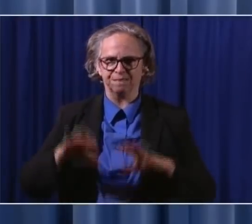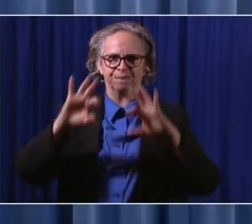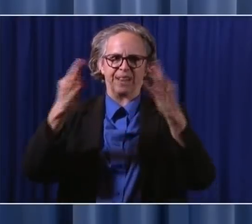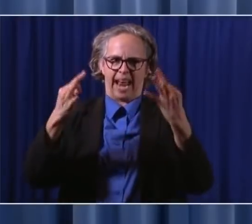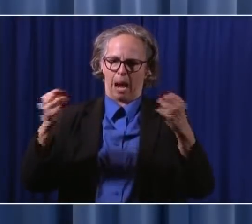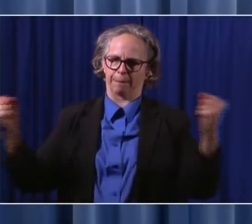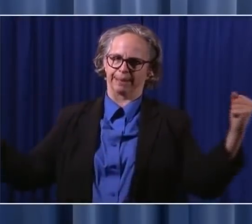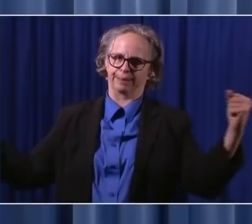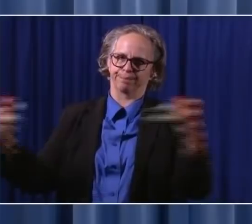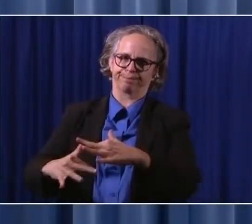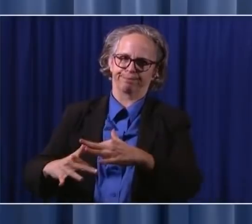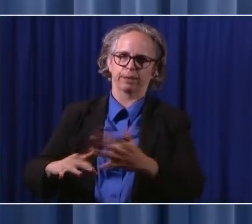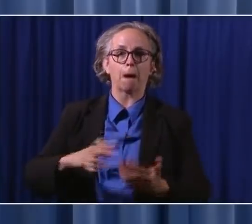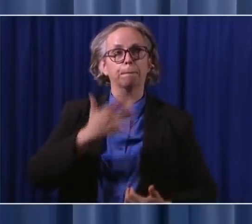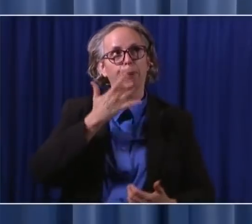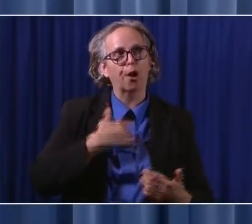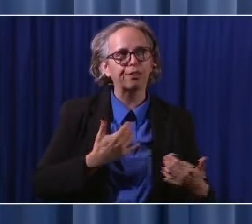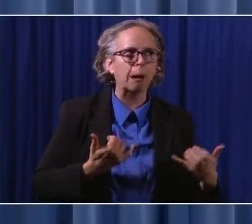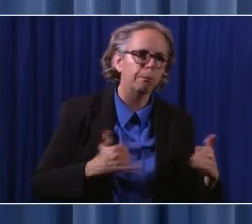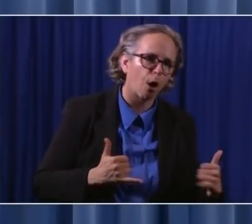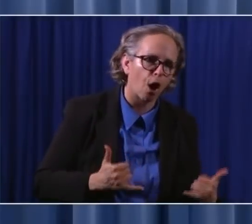WERE SEEN AT THE LOCAL LEVEL